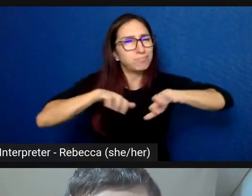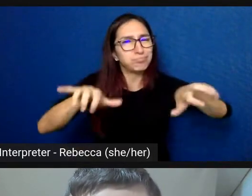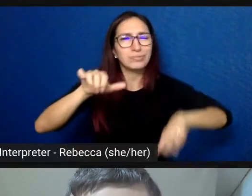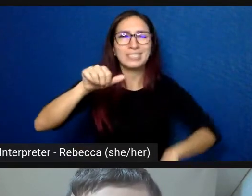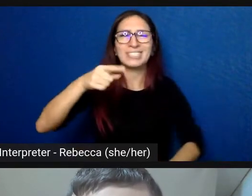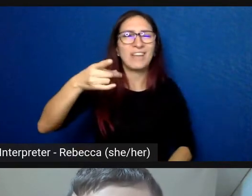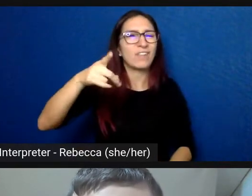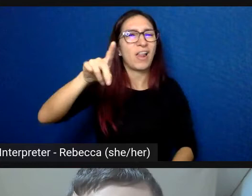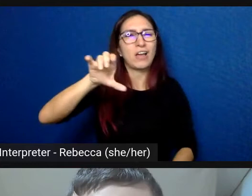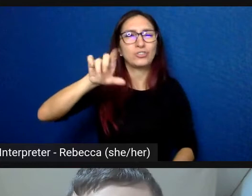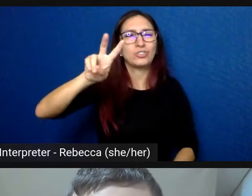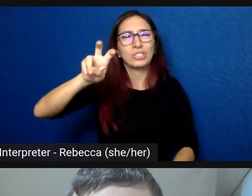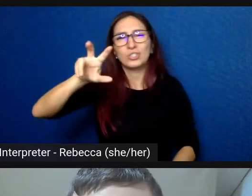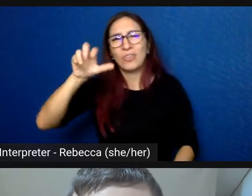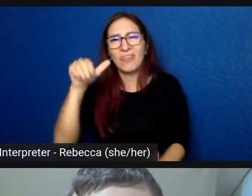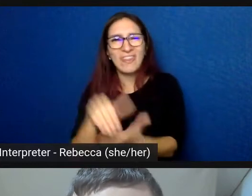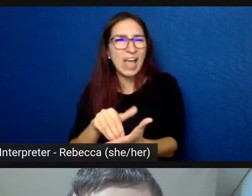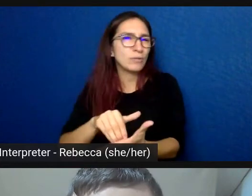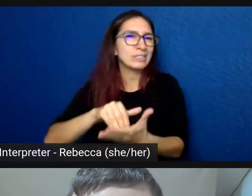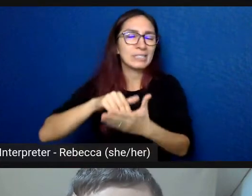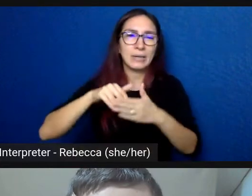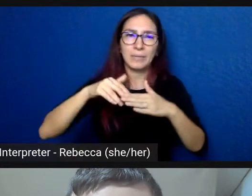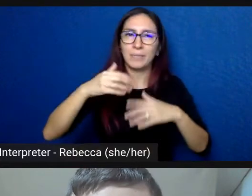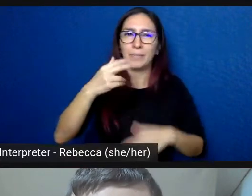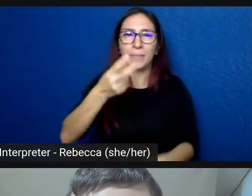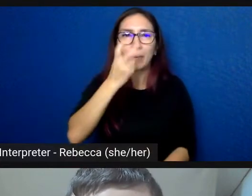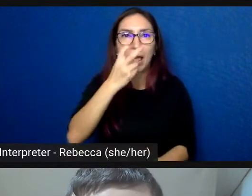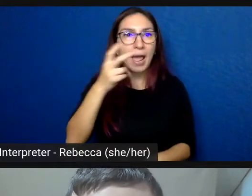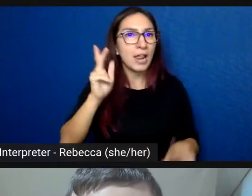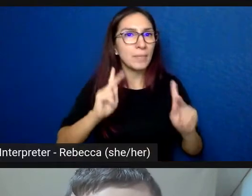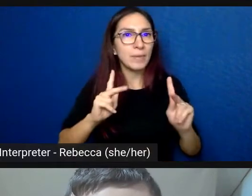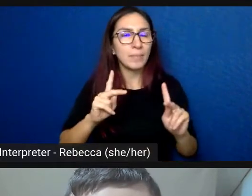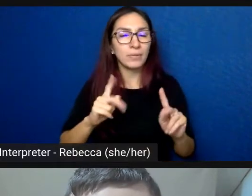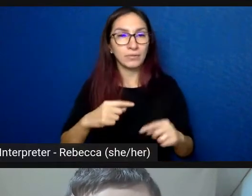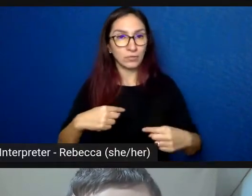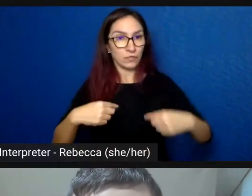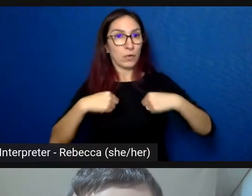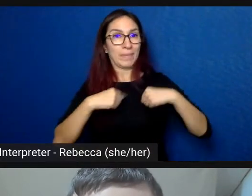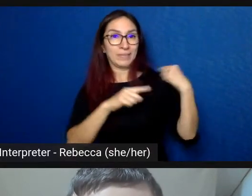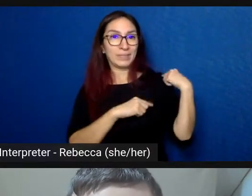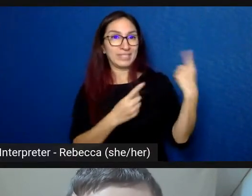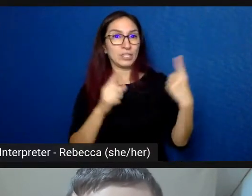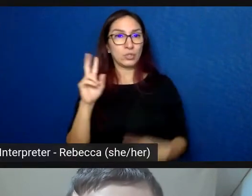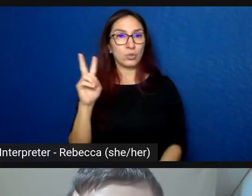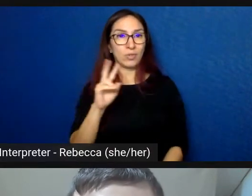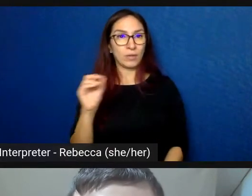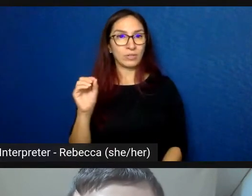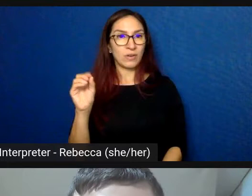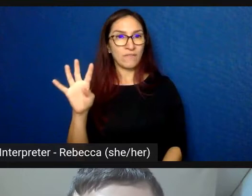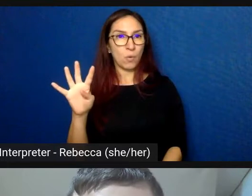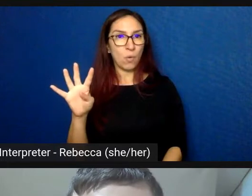In my case, it's been since 2004 and I don't know